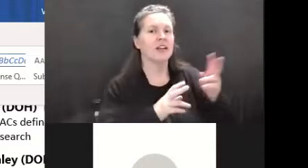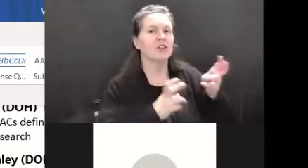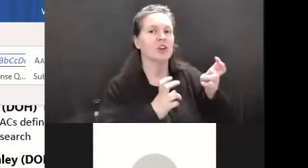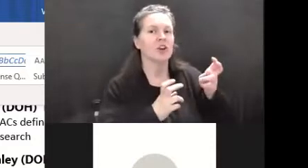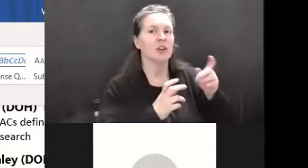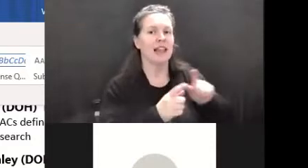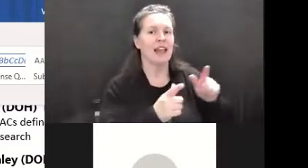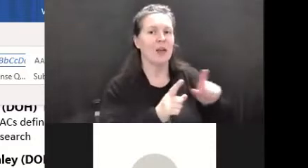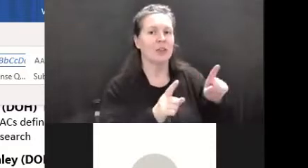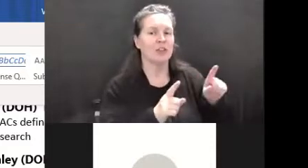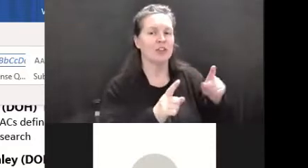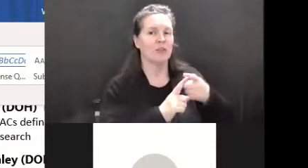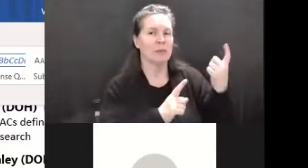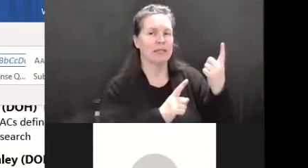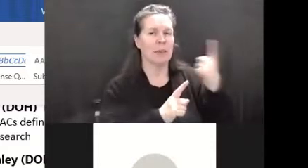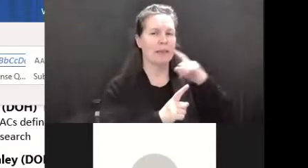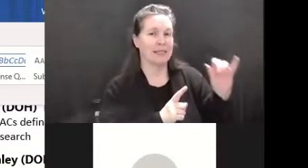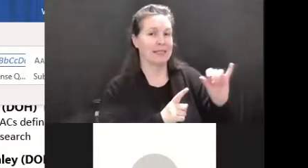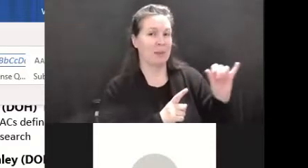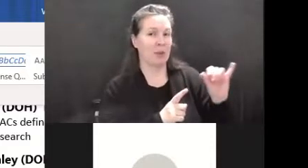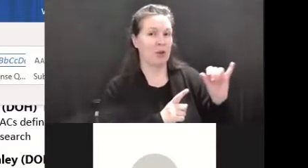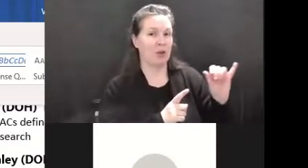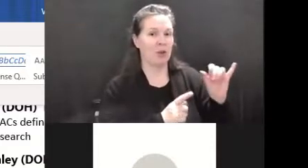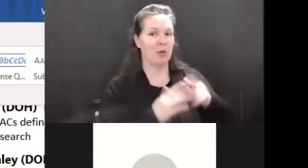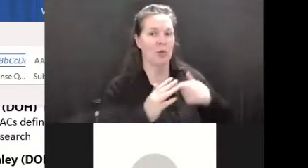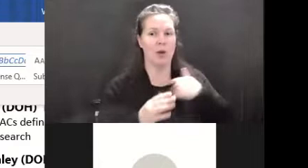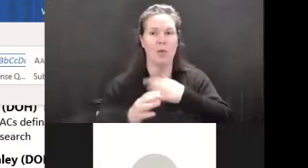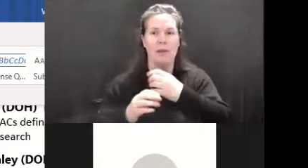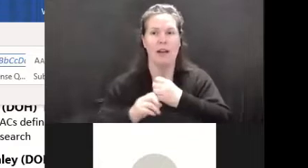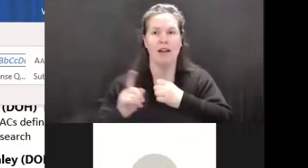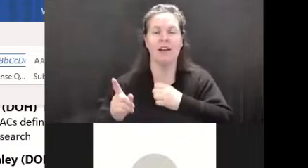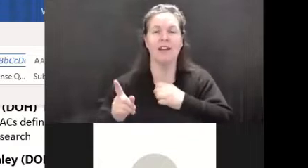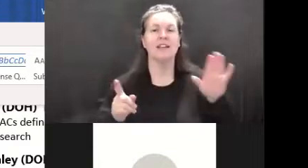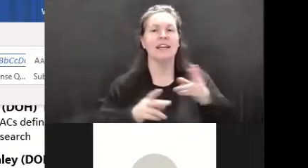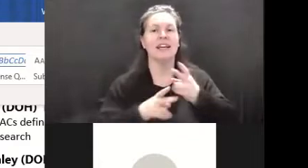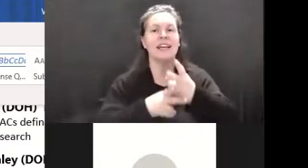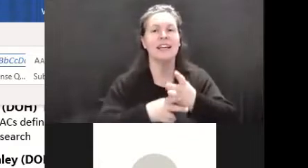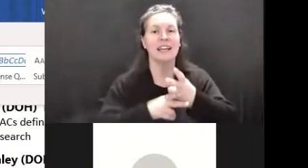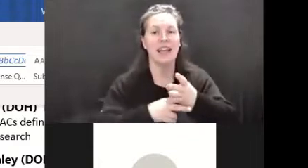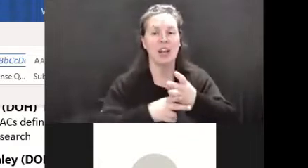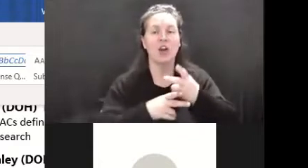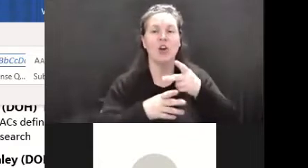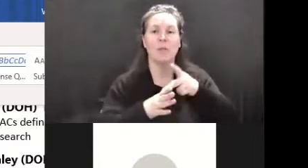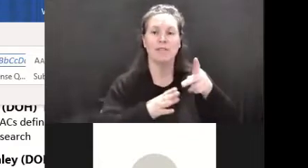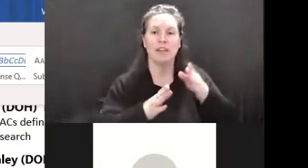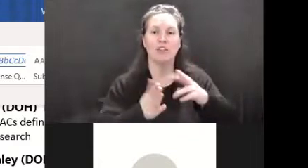and this is what we got. A health care professional means the individual credentialed